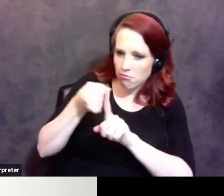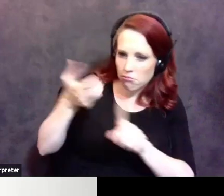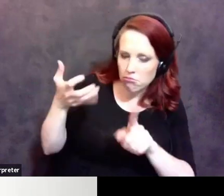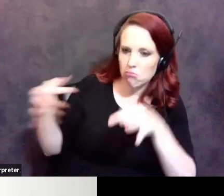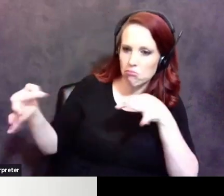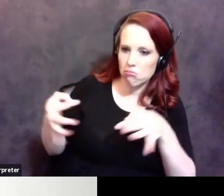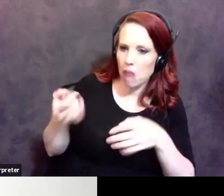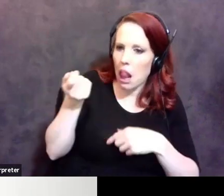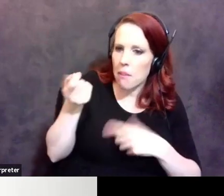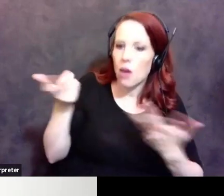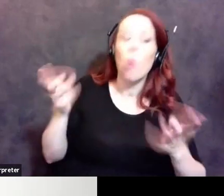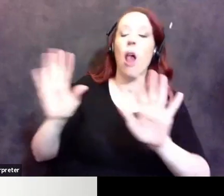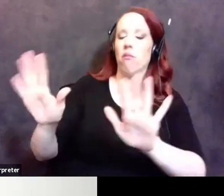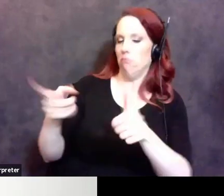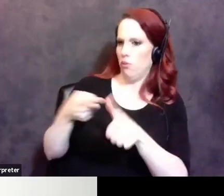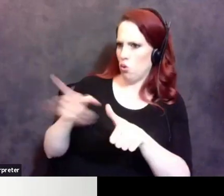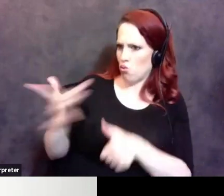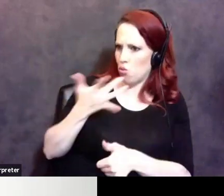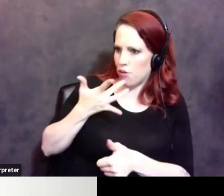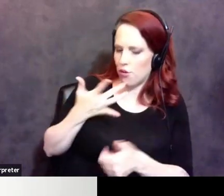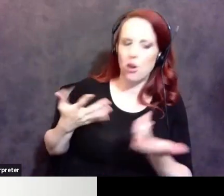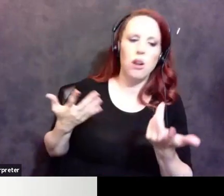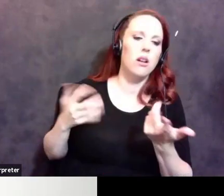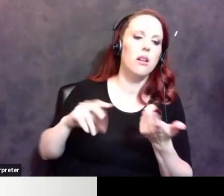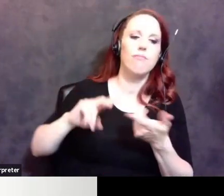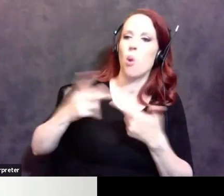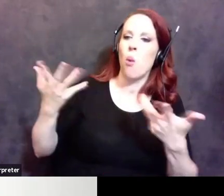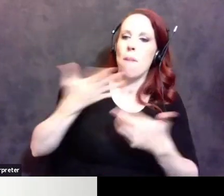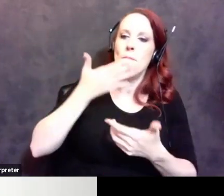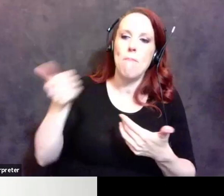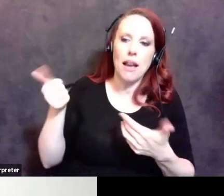what do you prefer? And what is the best practice around language?